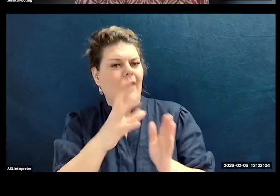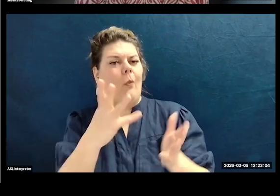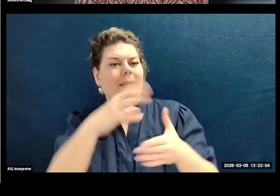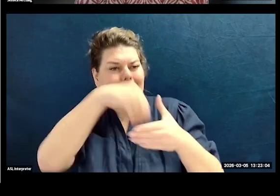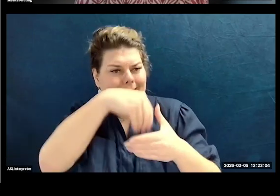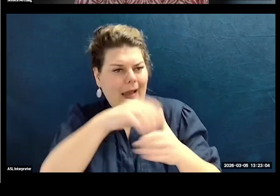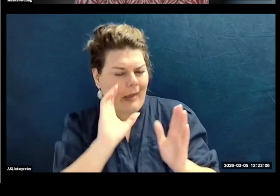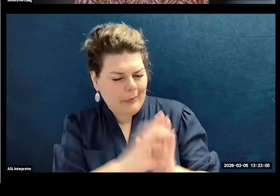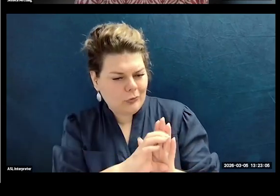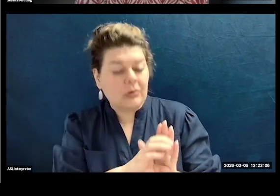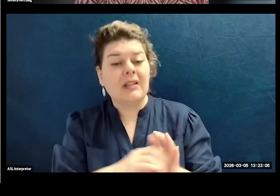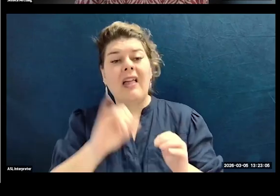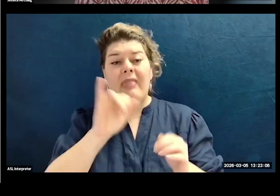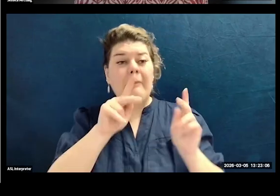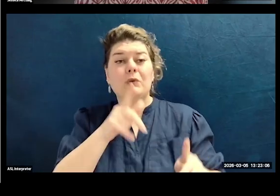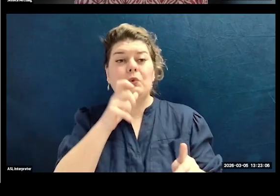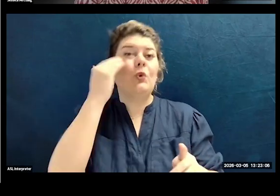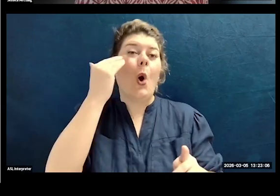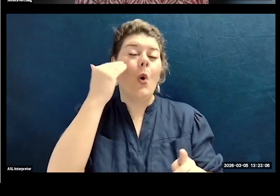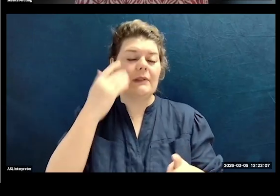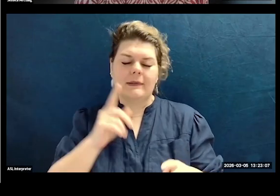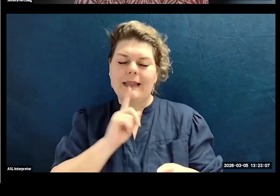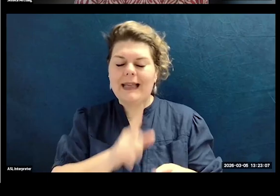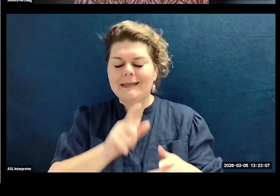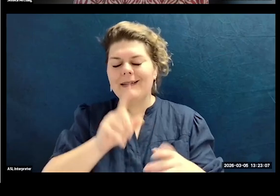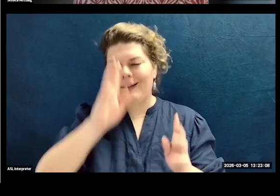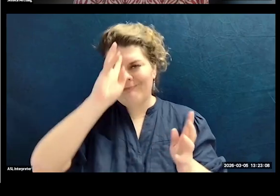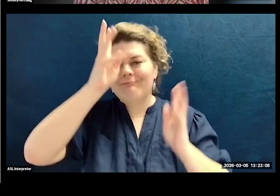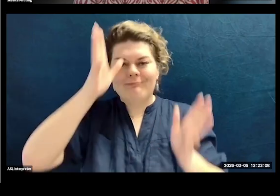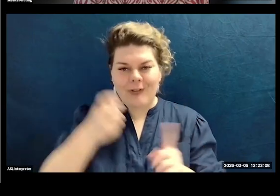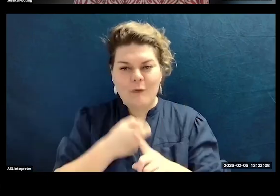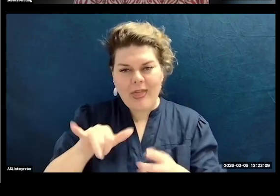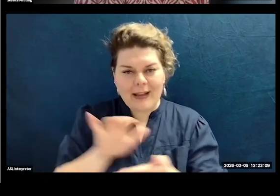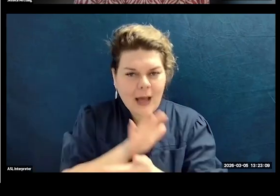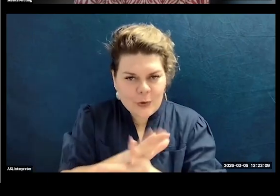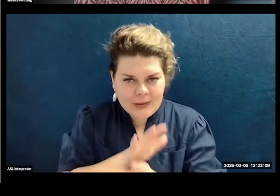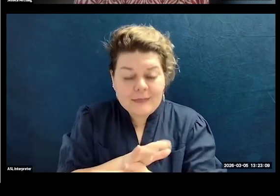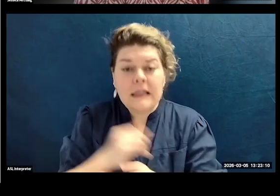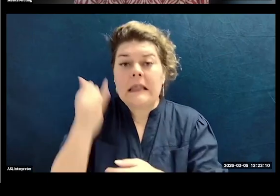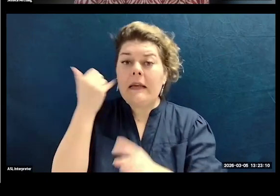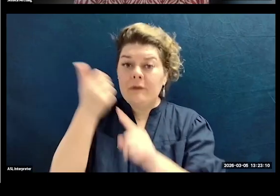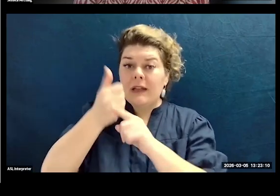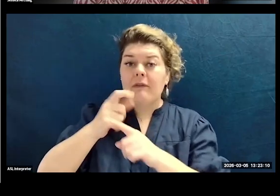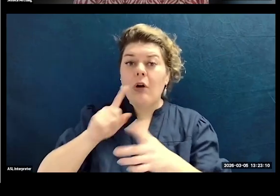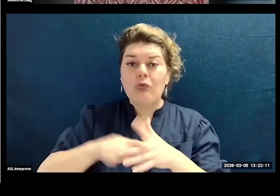The person that knows that best is the original author of the document. And so if you are the original author, that's great,